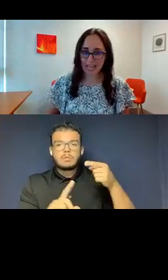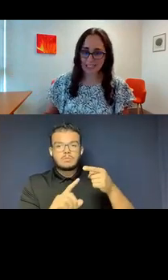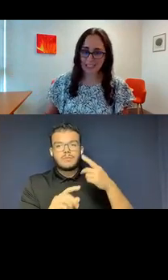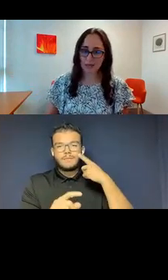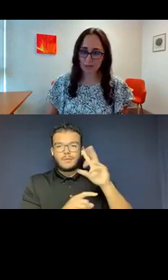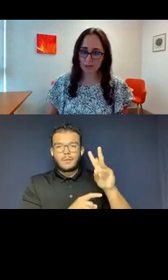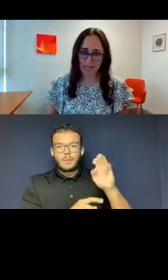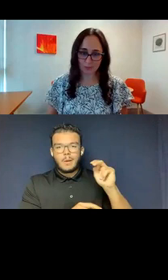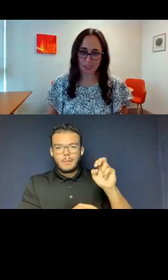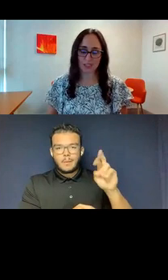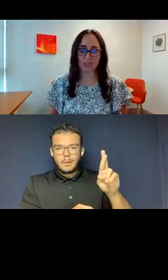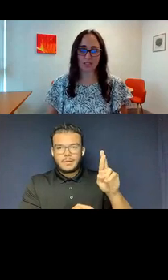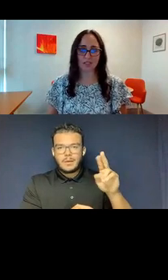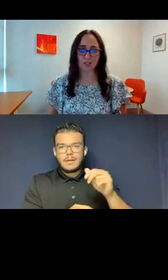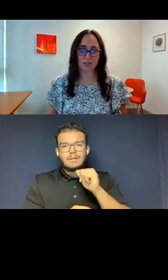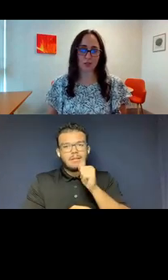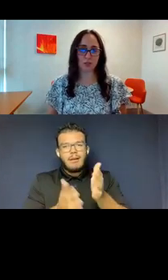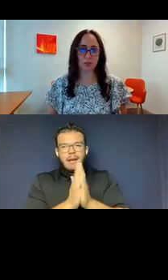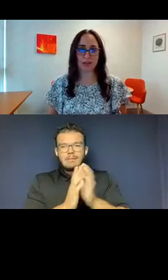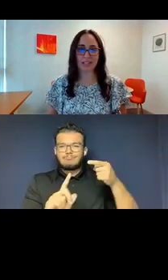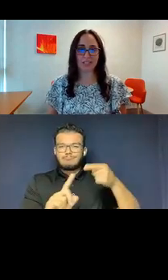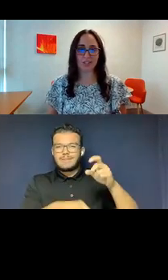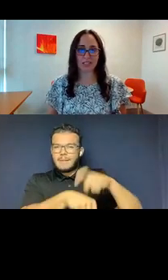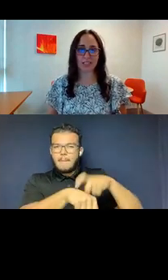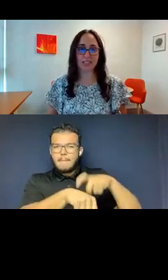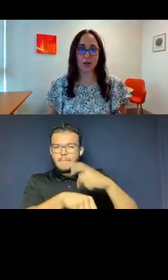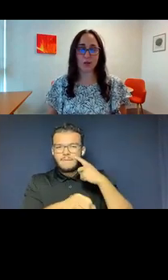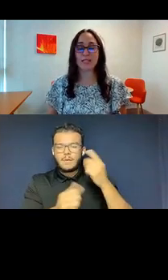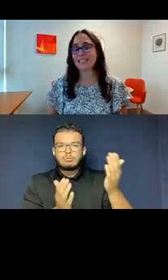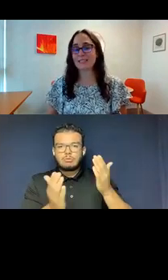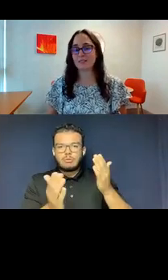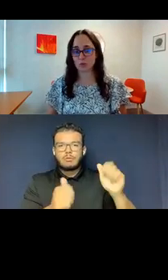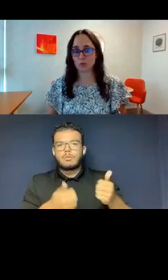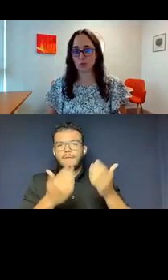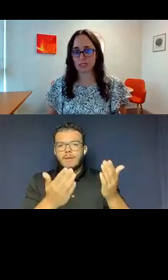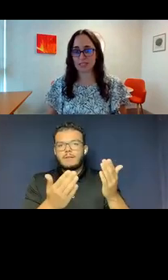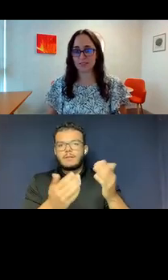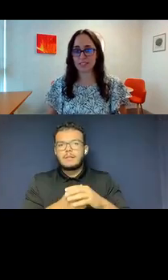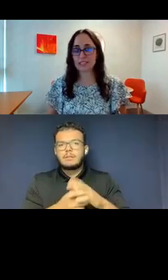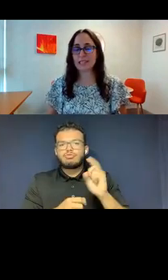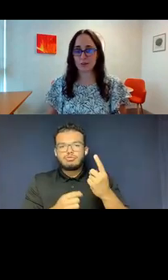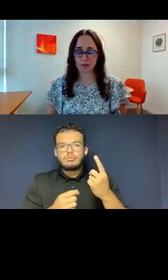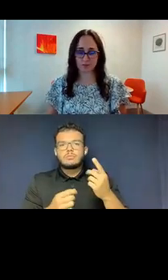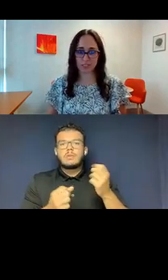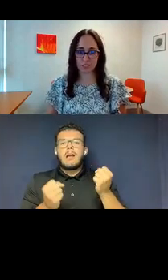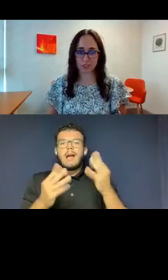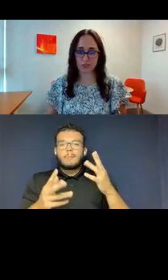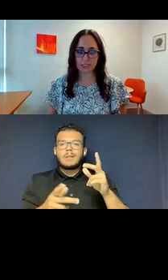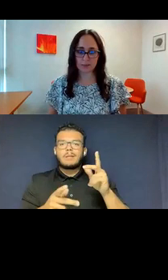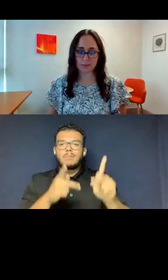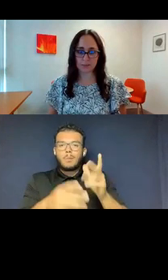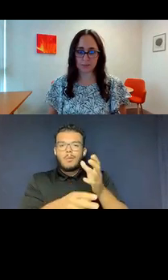you're not being asked about times the services provided, just how many individuals received that grant-funded service.